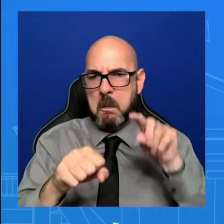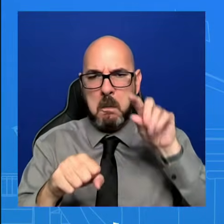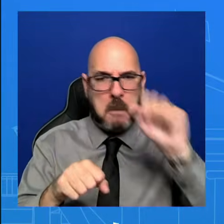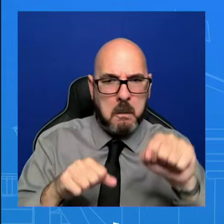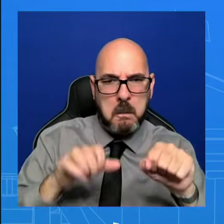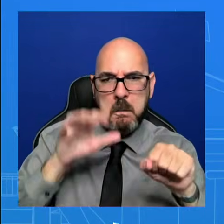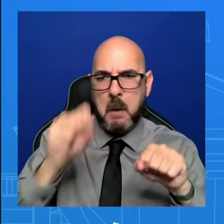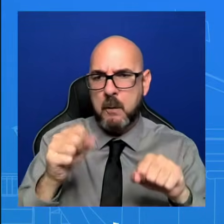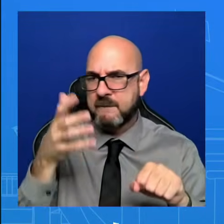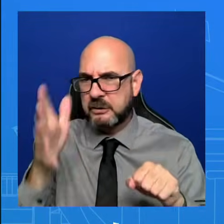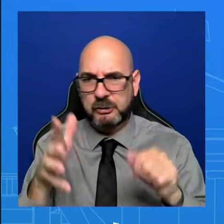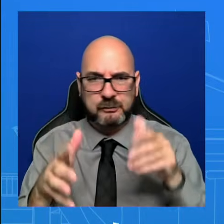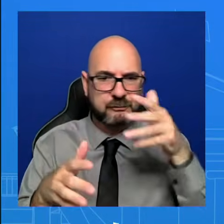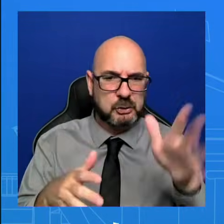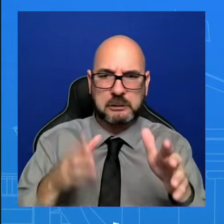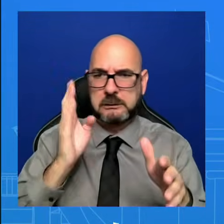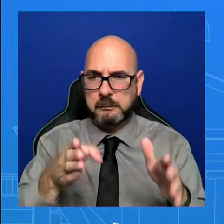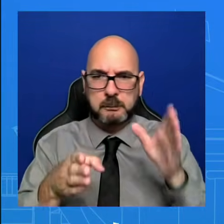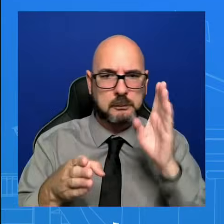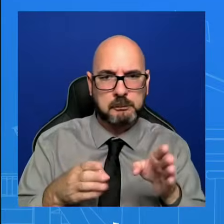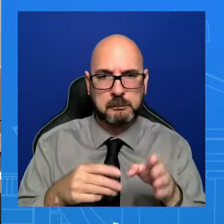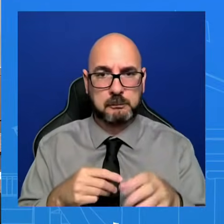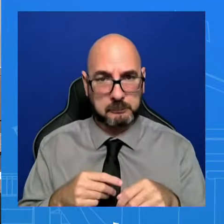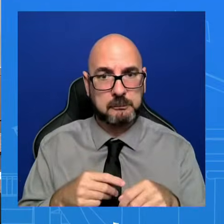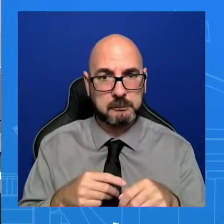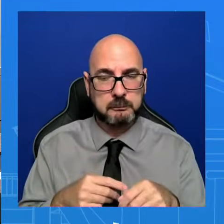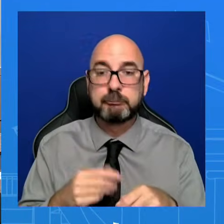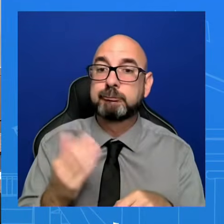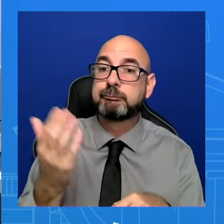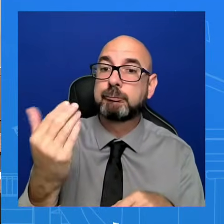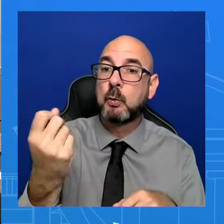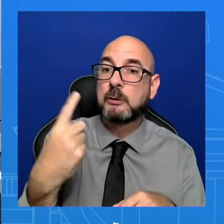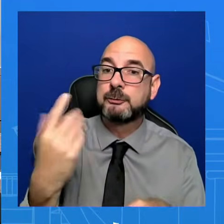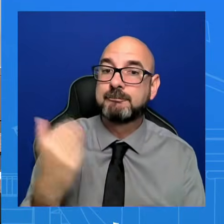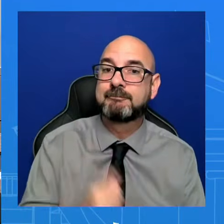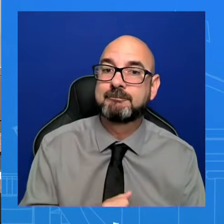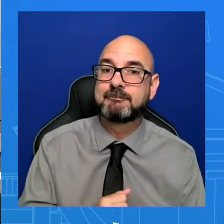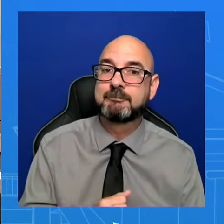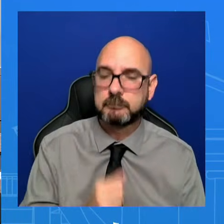The Press: Thank you. Two quick questions here. You've made the distinction between the President's support